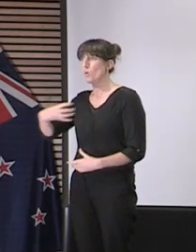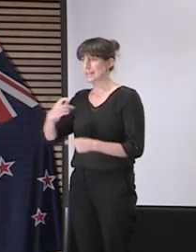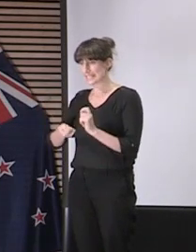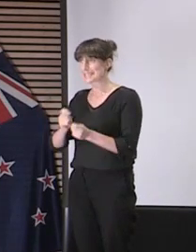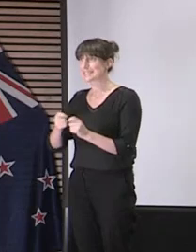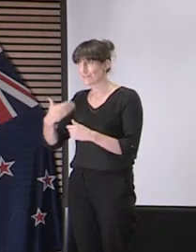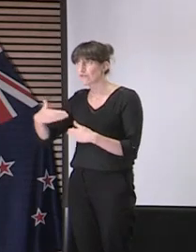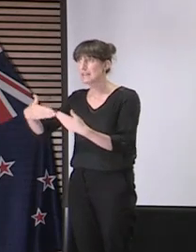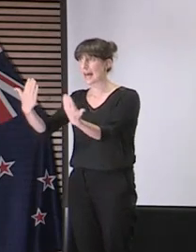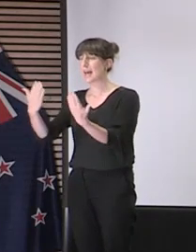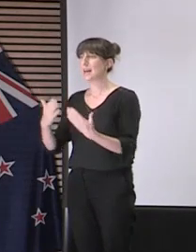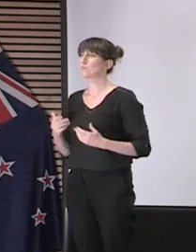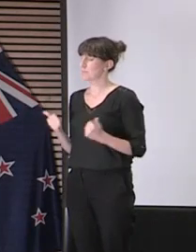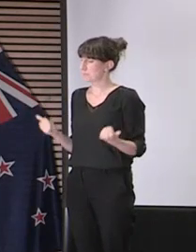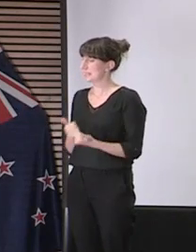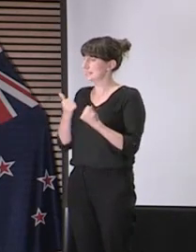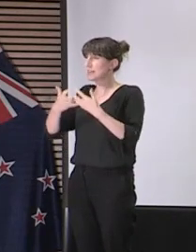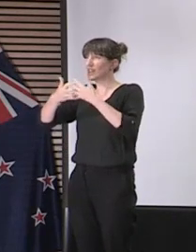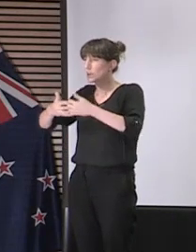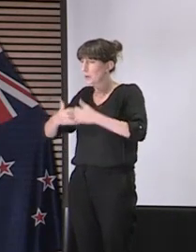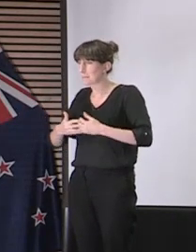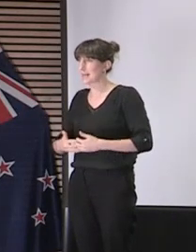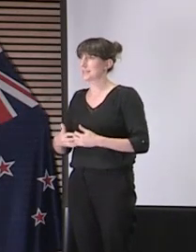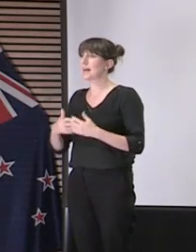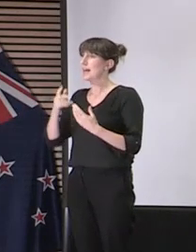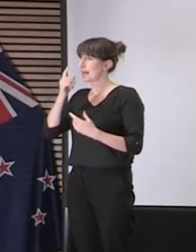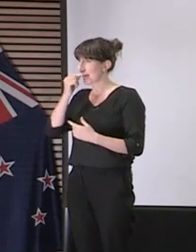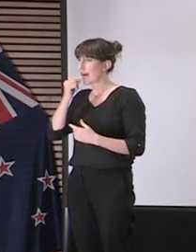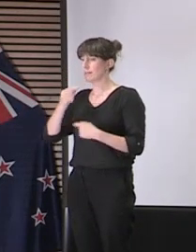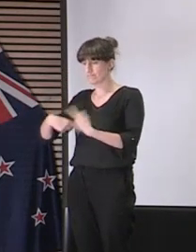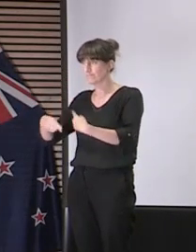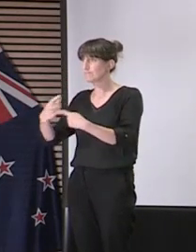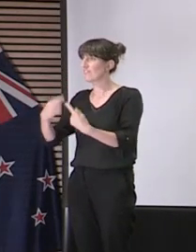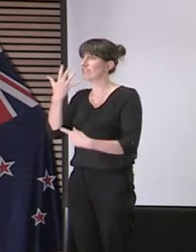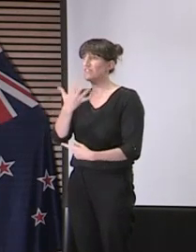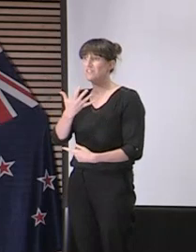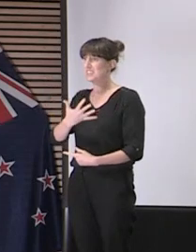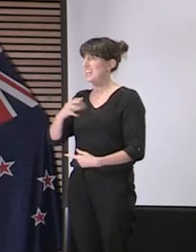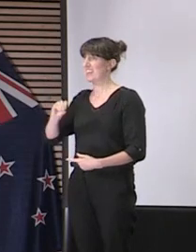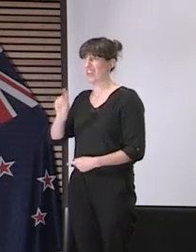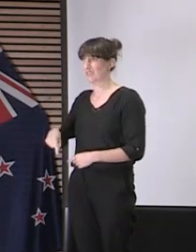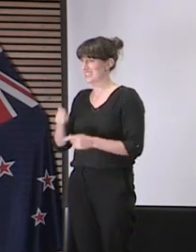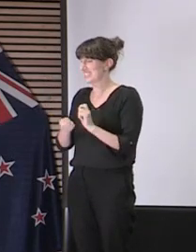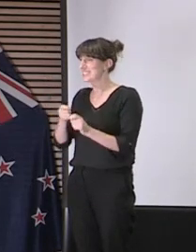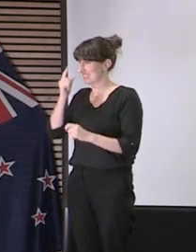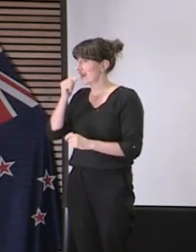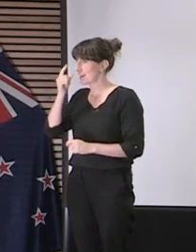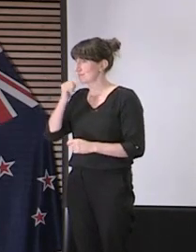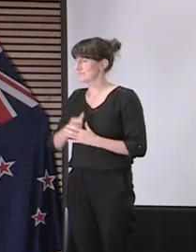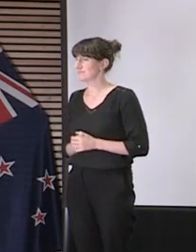capacity continues to increase despite that increase in the number of daily tests and we